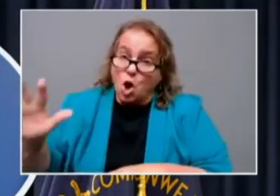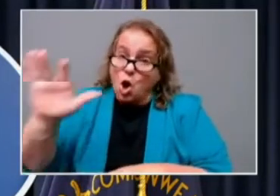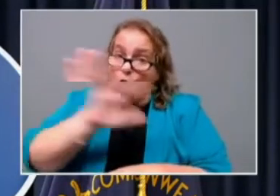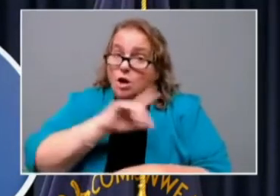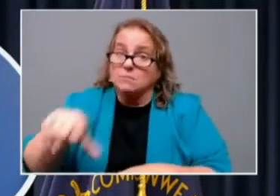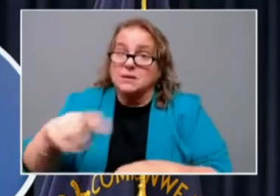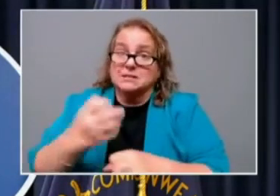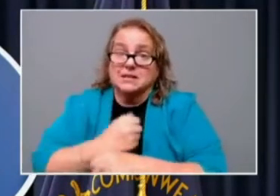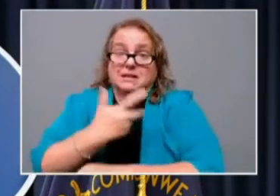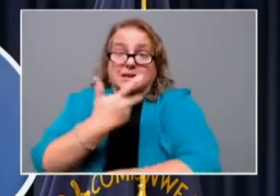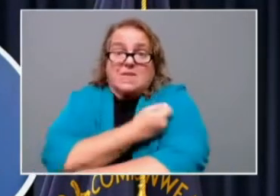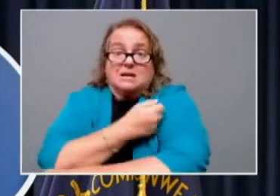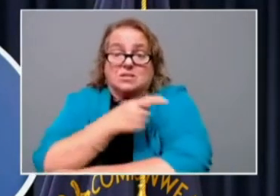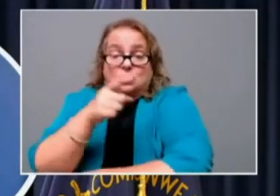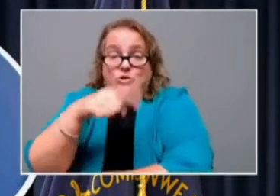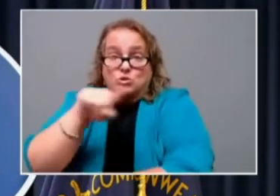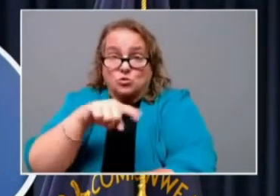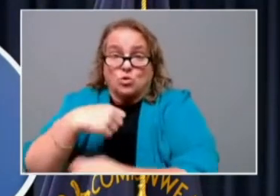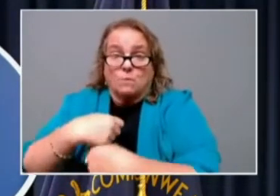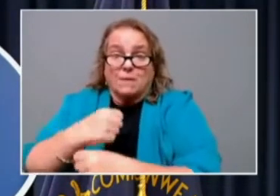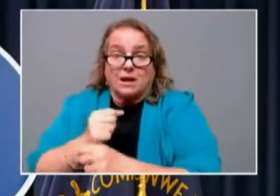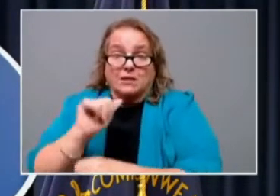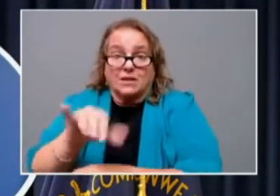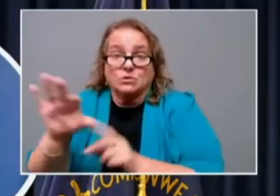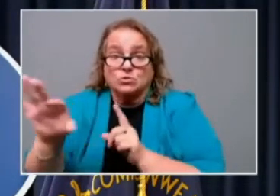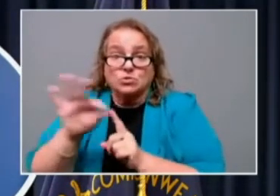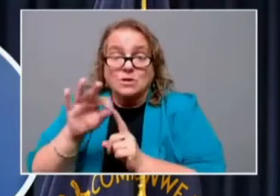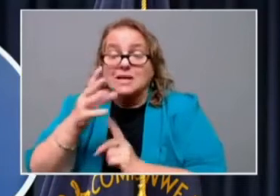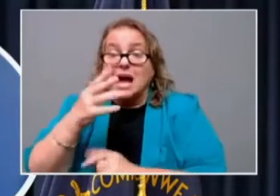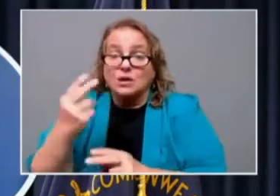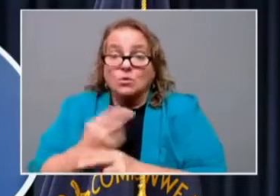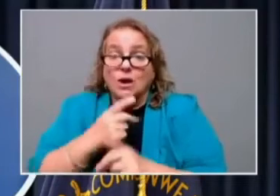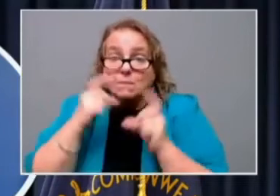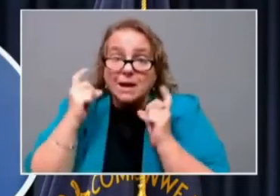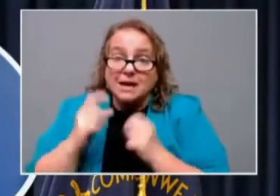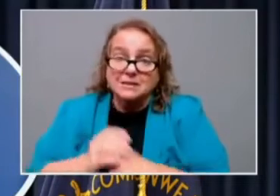also mask use whenever we're indoors. If we could please put up my slide deck.